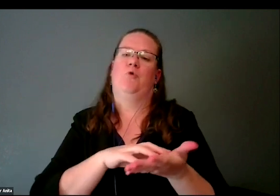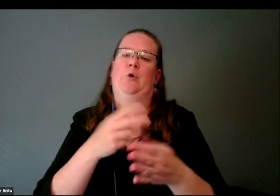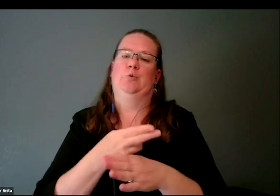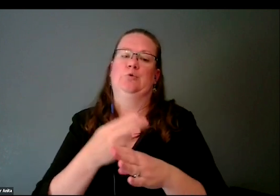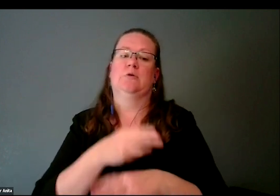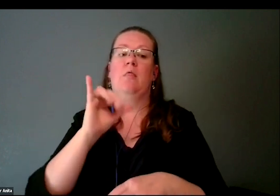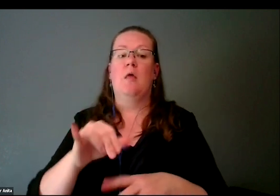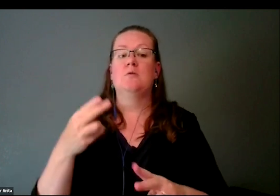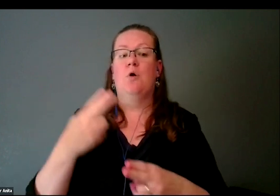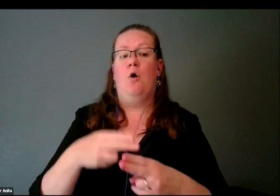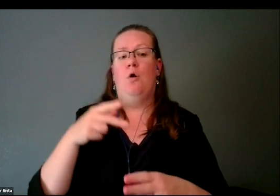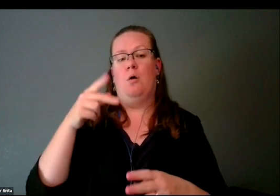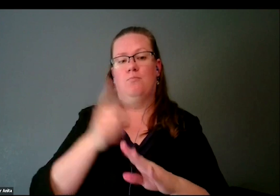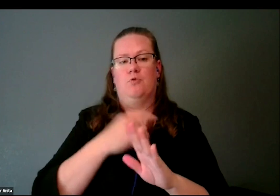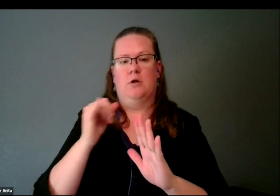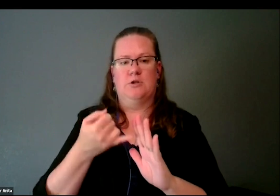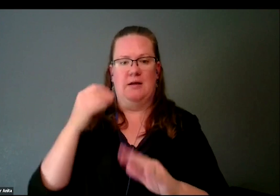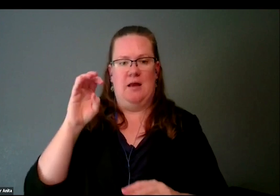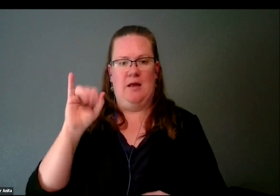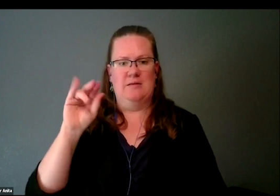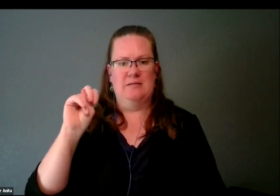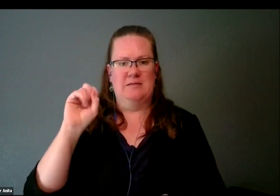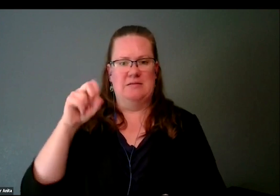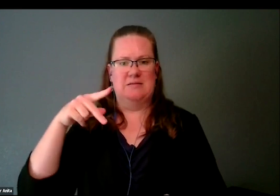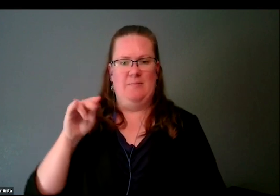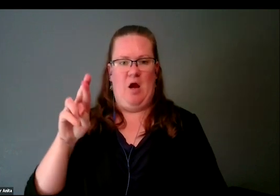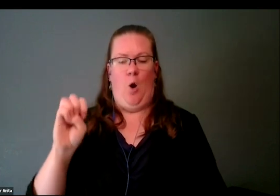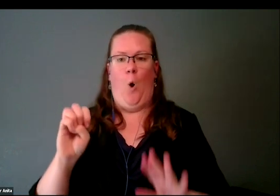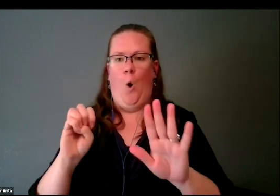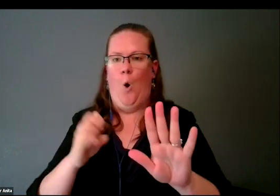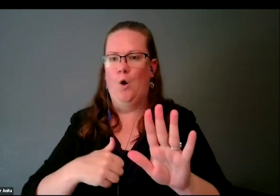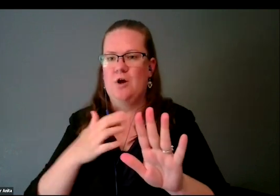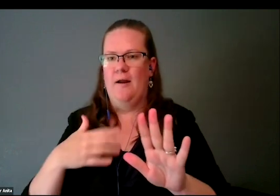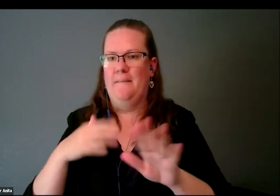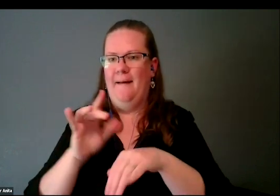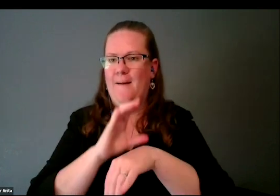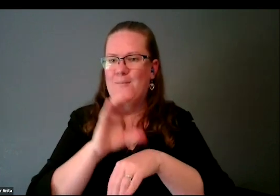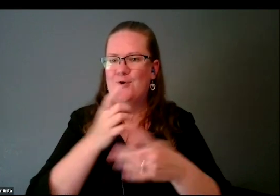on K-12 learners and improving-- There's my computer trying to update.